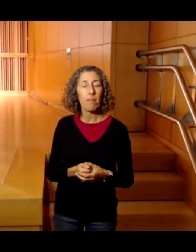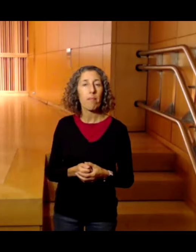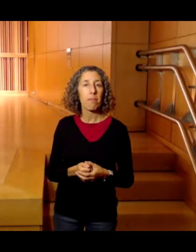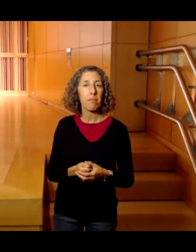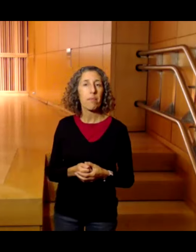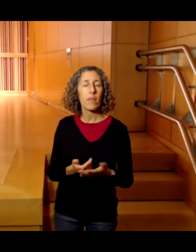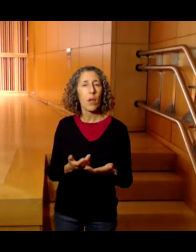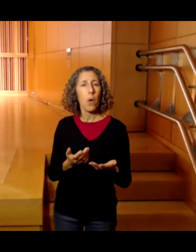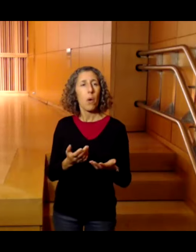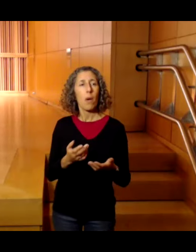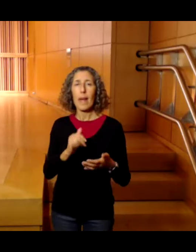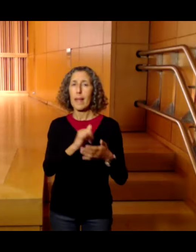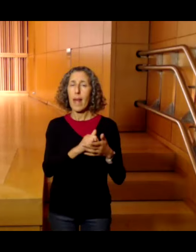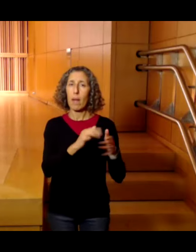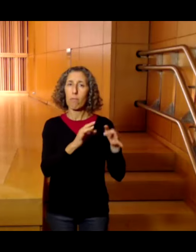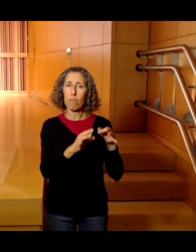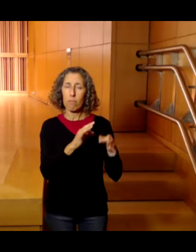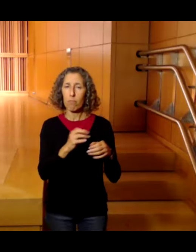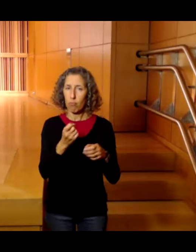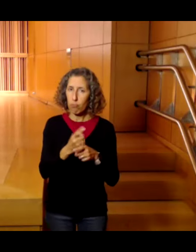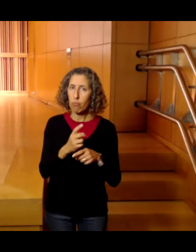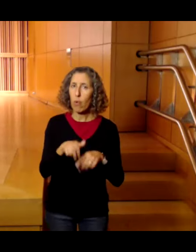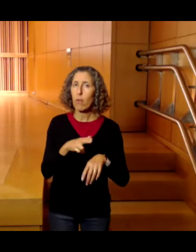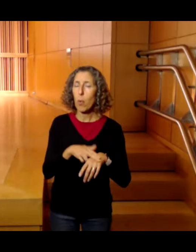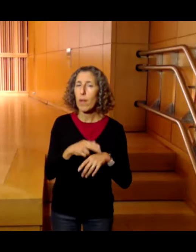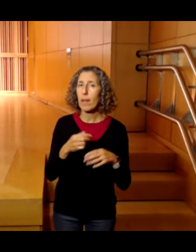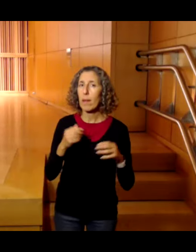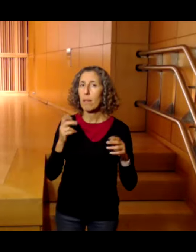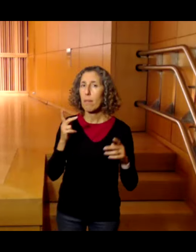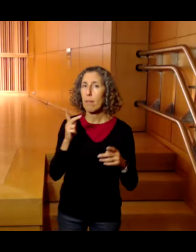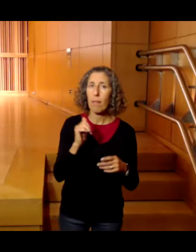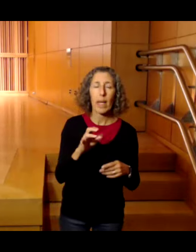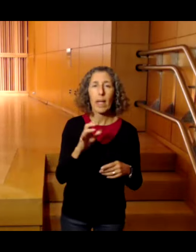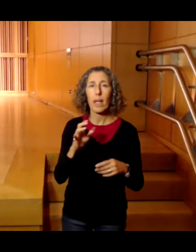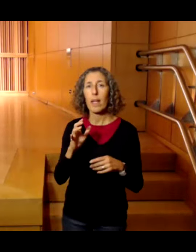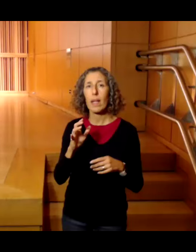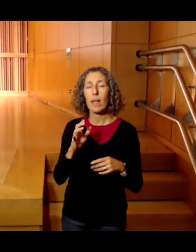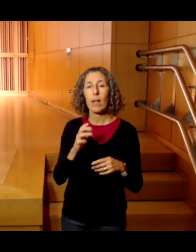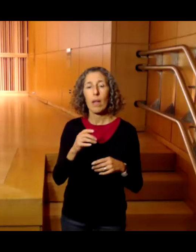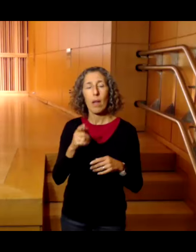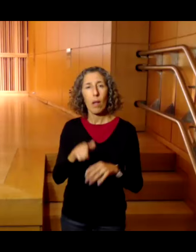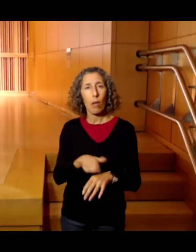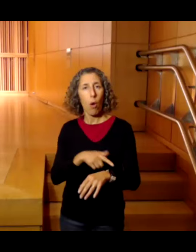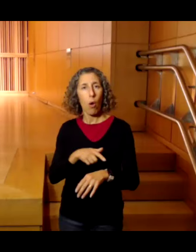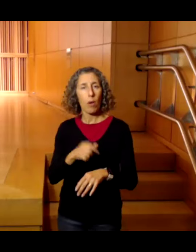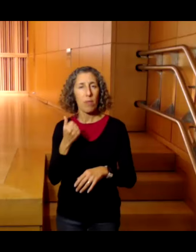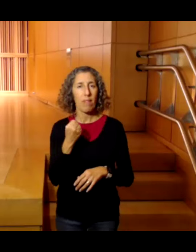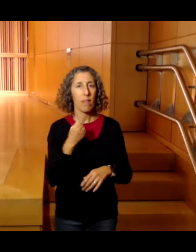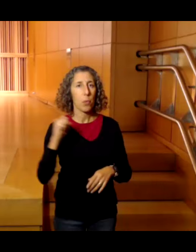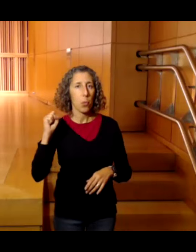Even as Billy pulled him into the raptness of his form. wall of refusal rose between them and James struggled from the man's grasp.